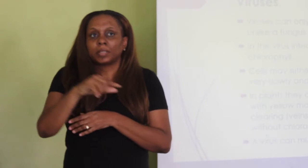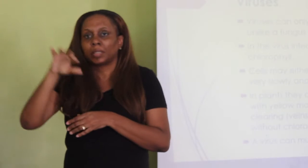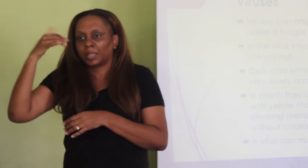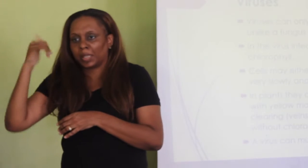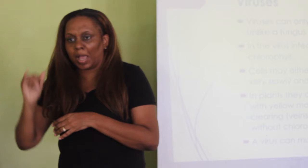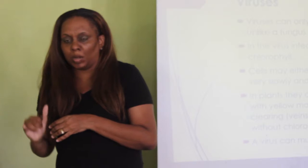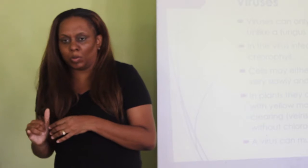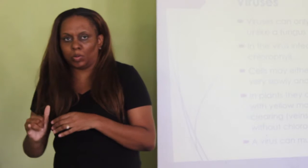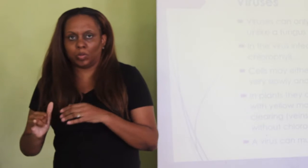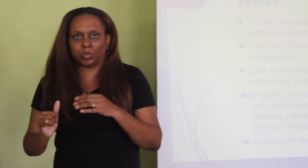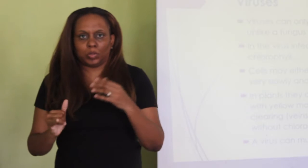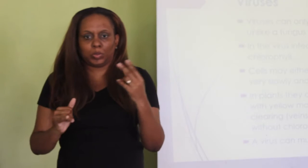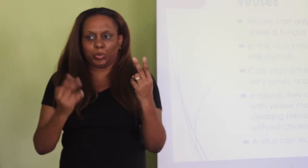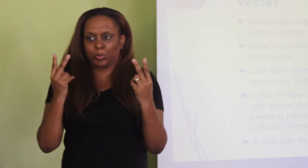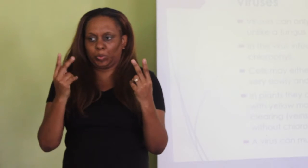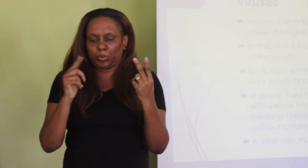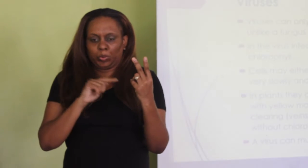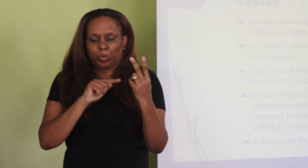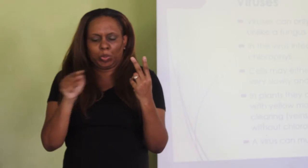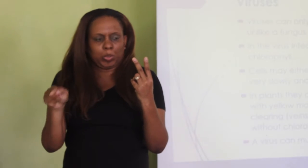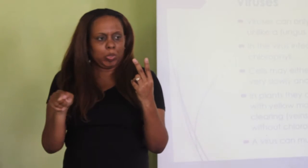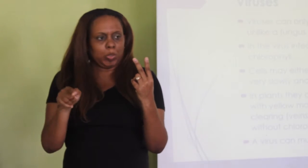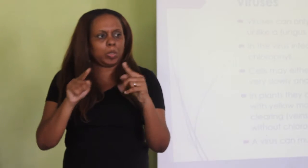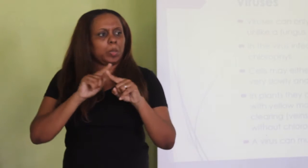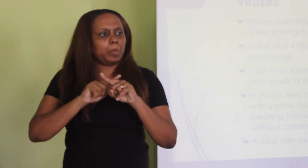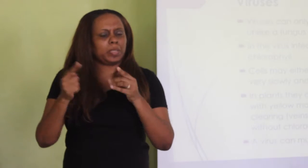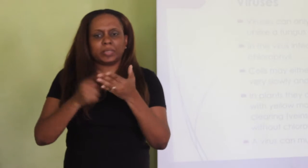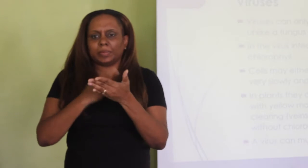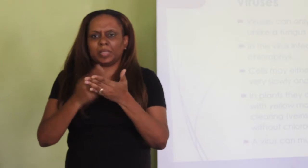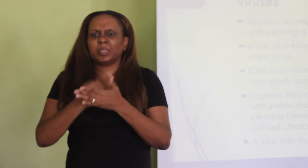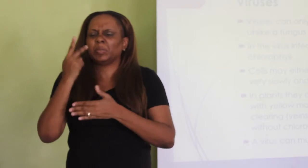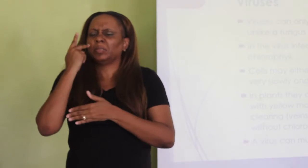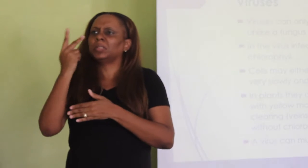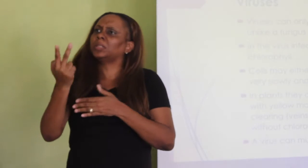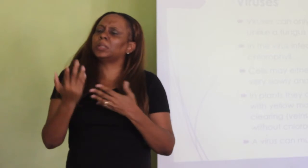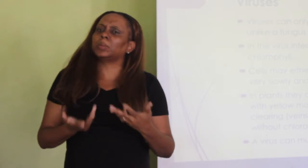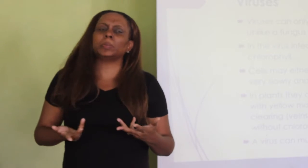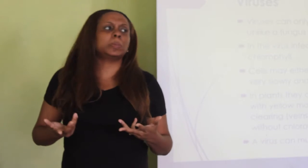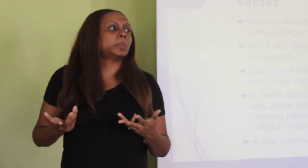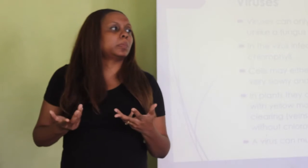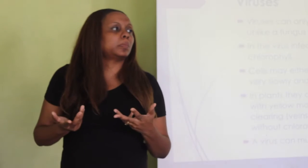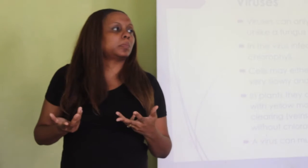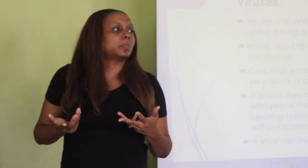but deficiencies are not a little uniform when you have these rich problems all of the the